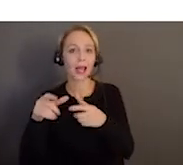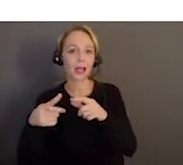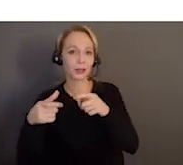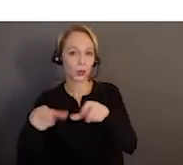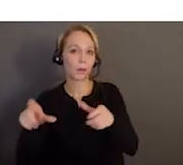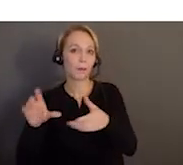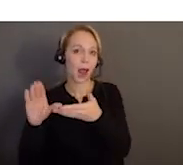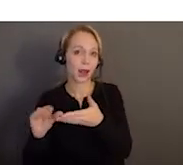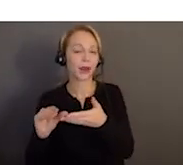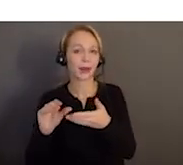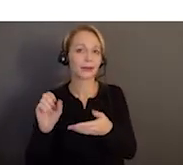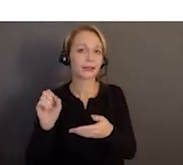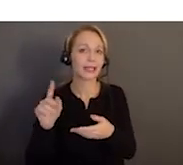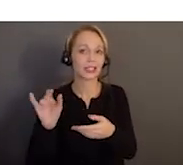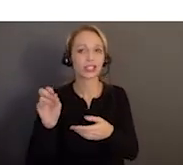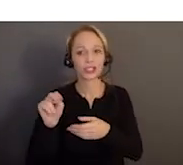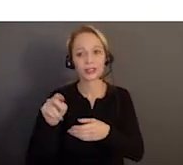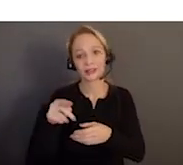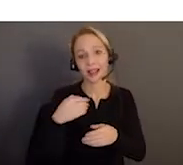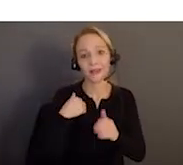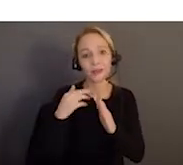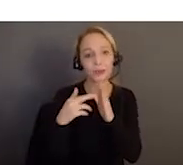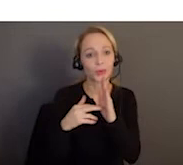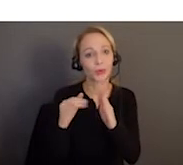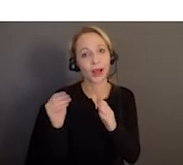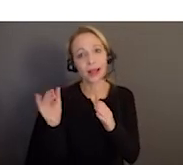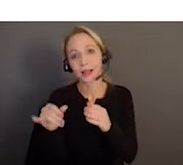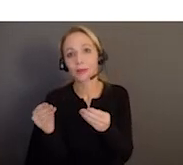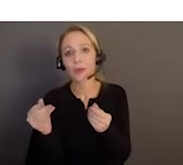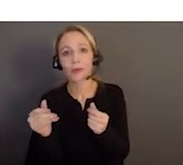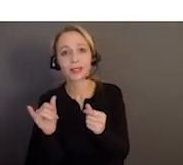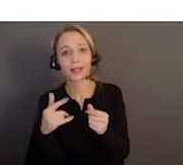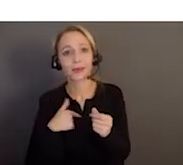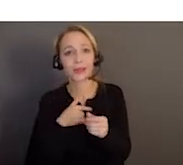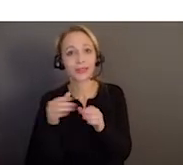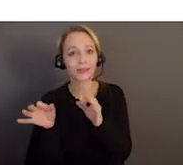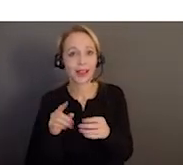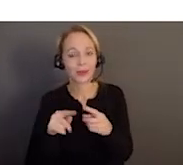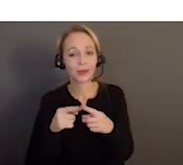THIS IS A COUPON RULE AND A PROPERTY THAT WE DEFINE WHEN WE CREATE THE ACTION.